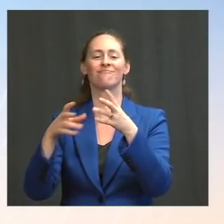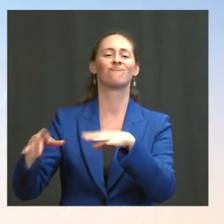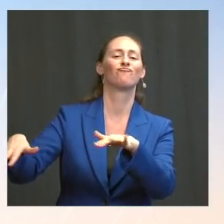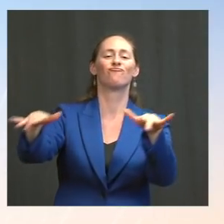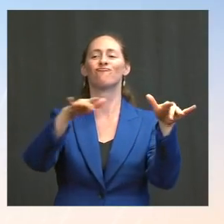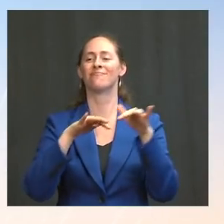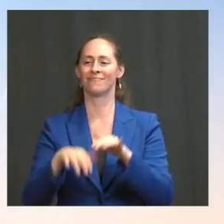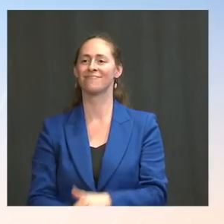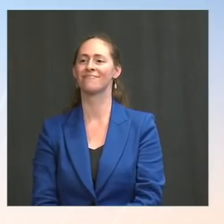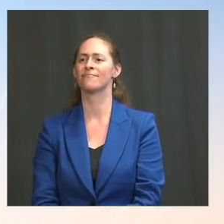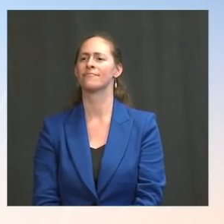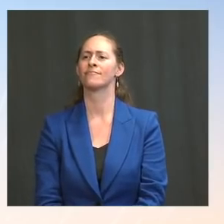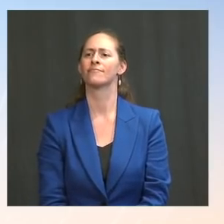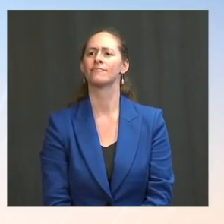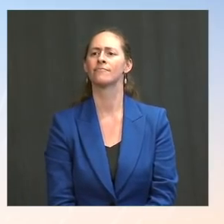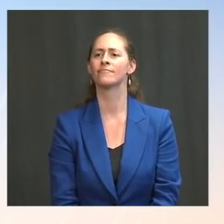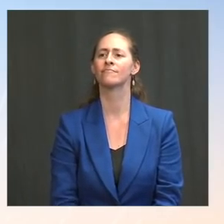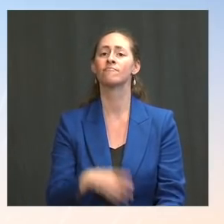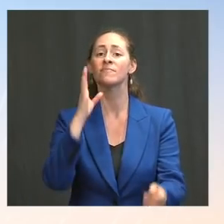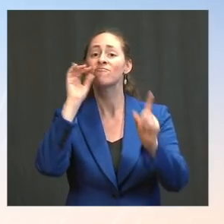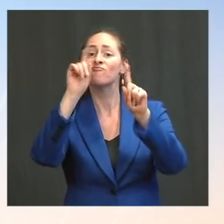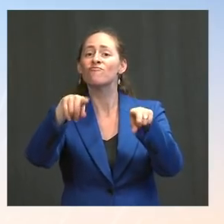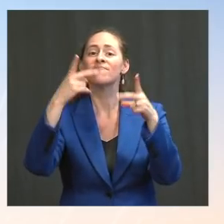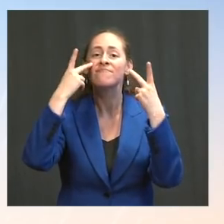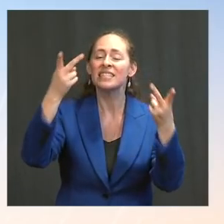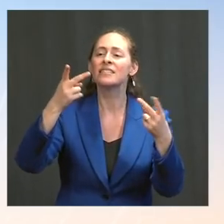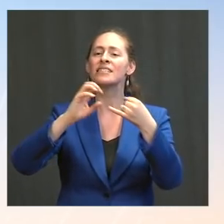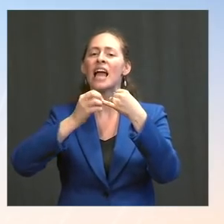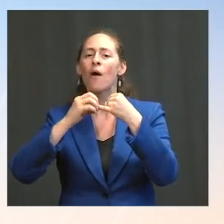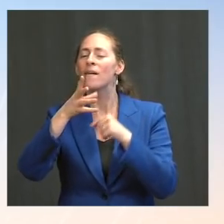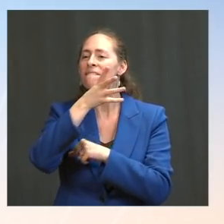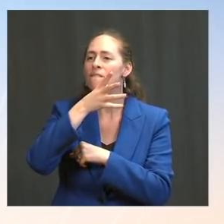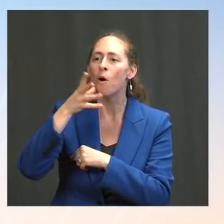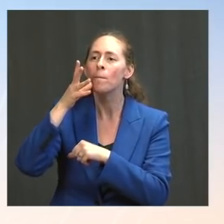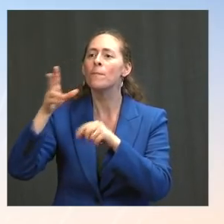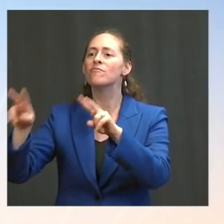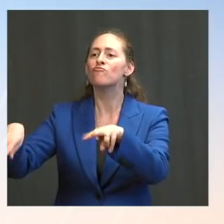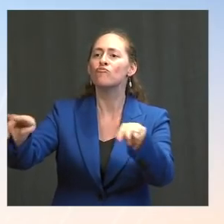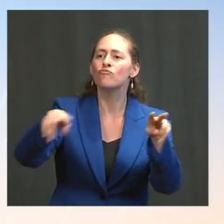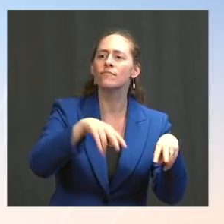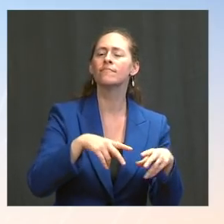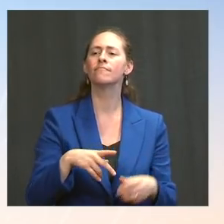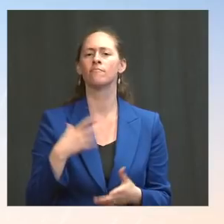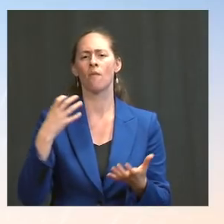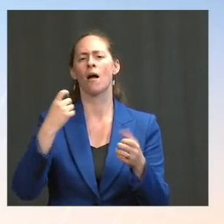where he will highlight the benefits of the bipartisan Infrastructure Framework and what they will do to deliver to communities acro- --